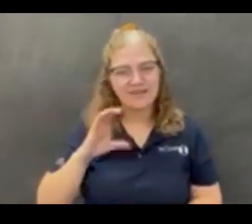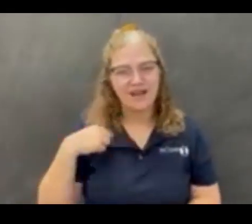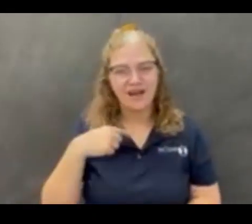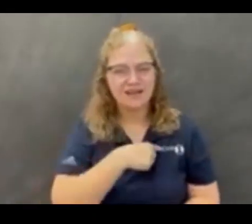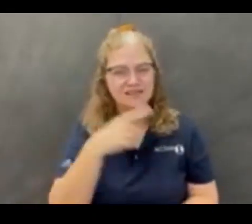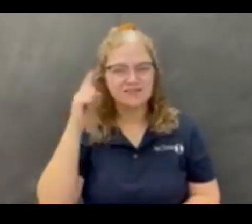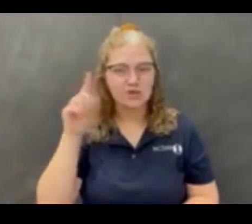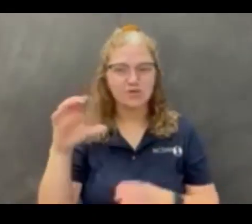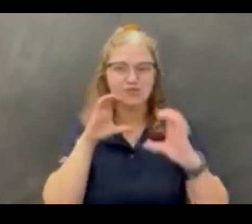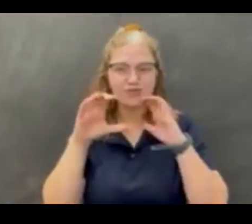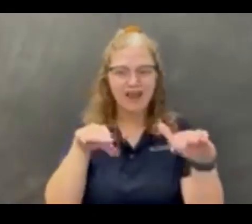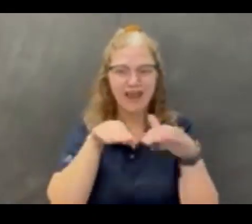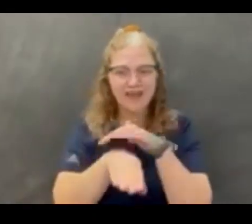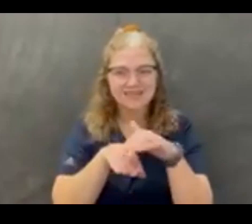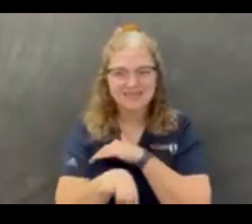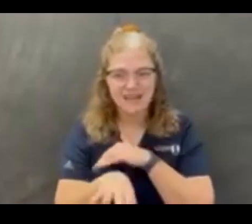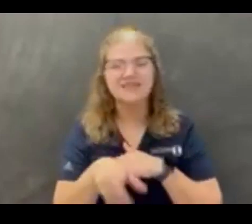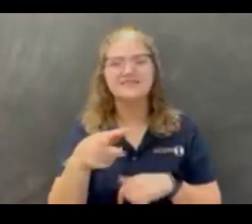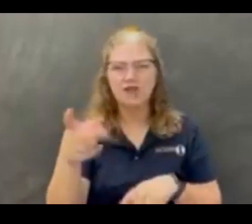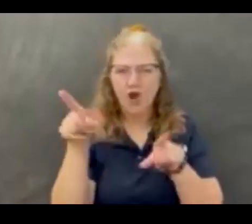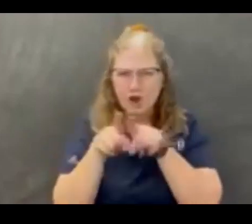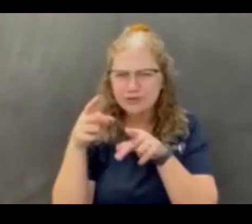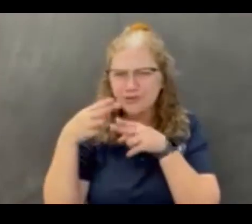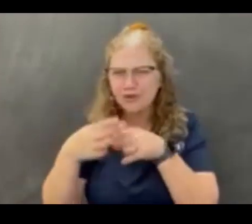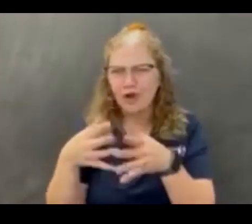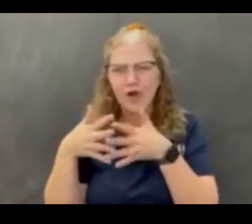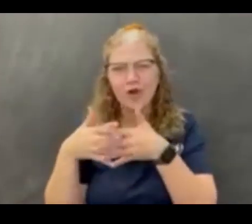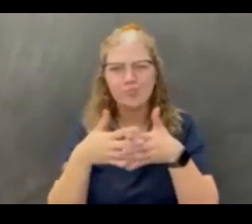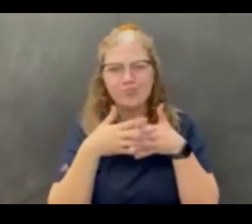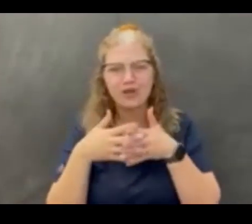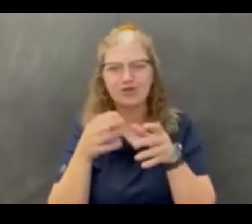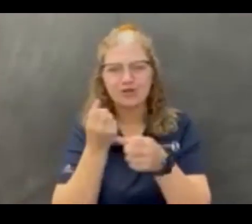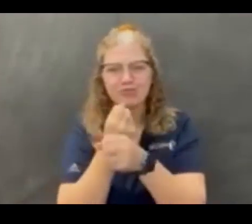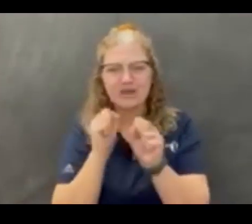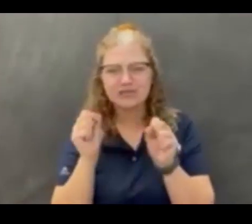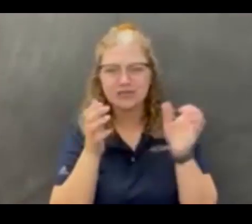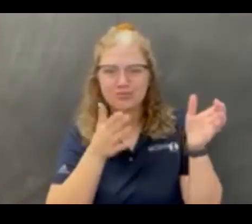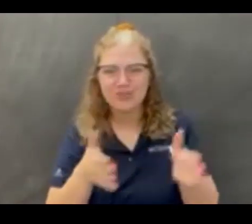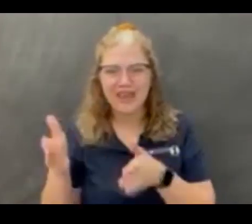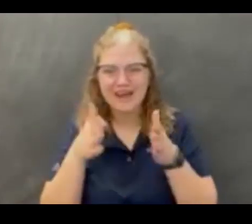The Commission receives some federal funds for communication access under the American